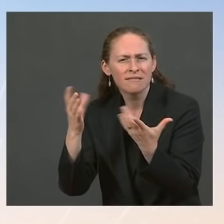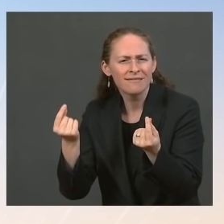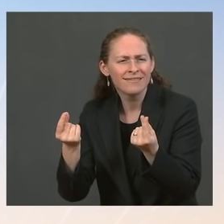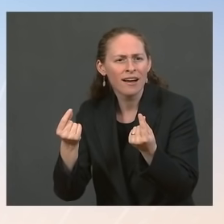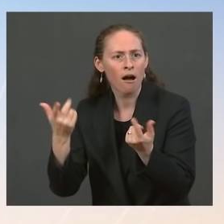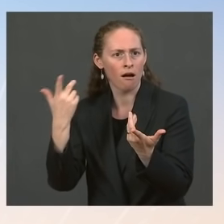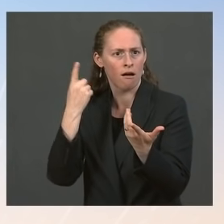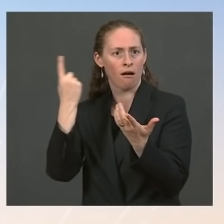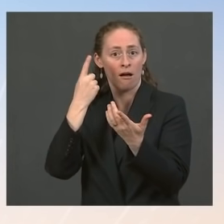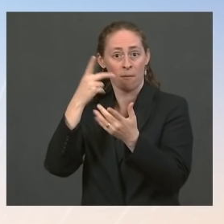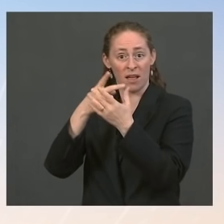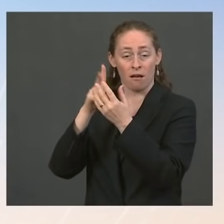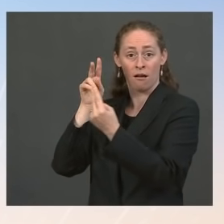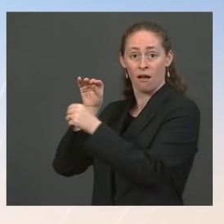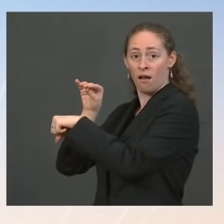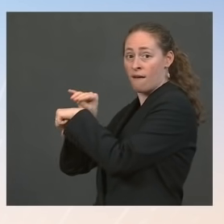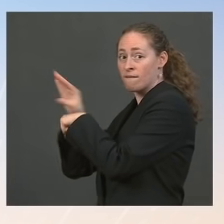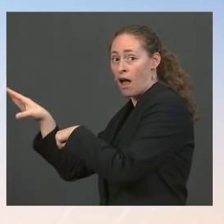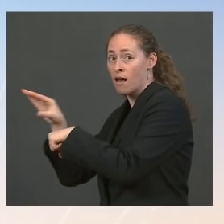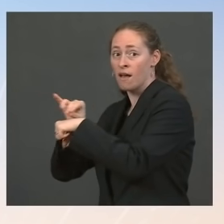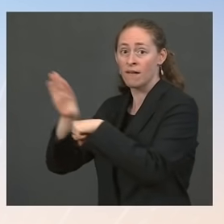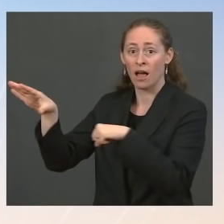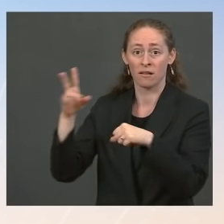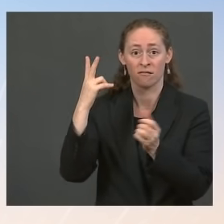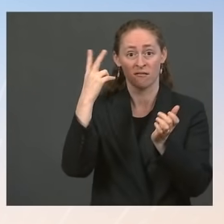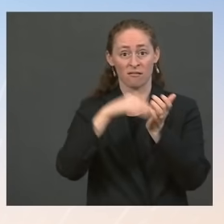that 2,500 troops should remain on the ground,